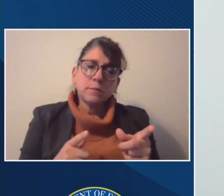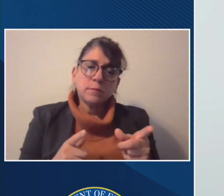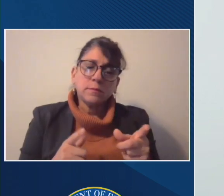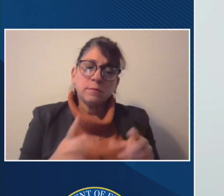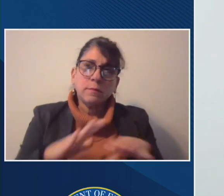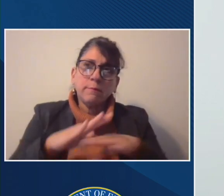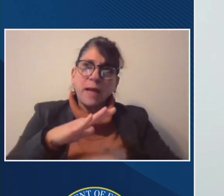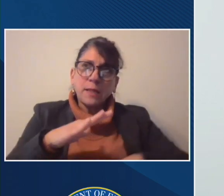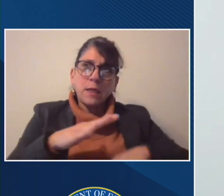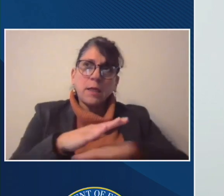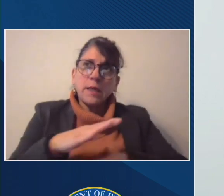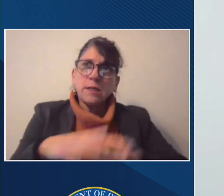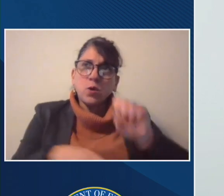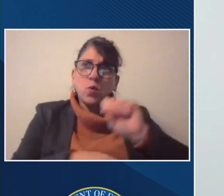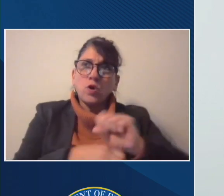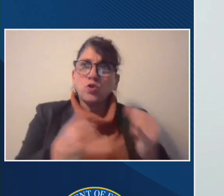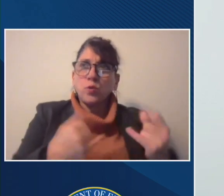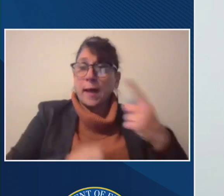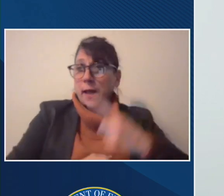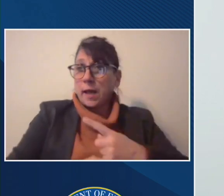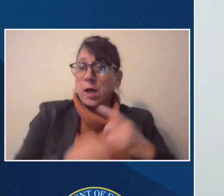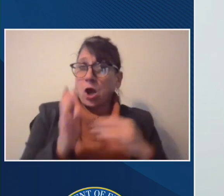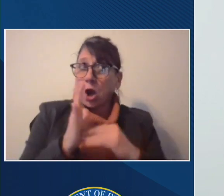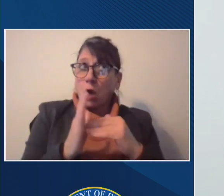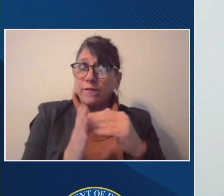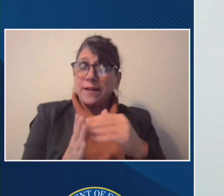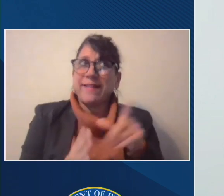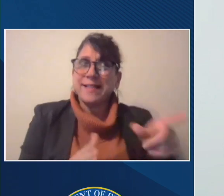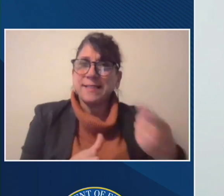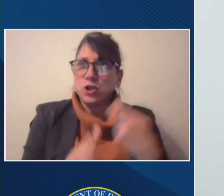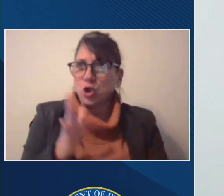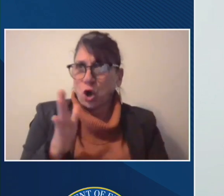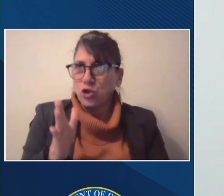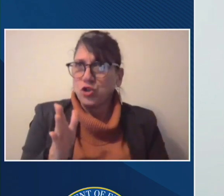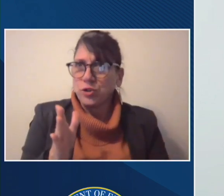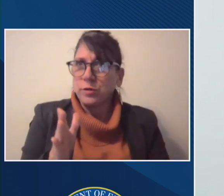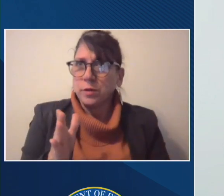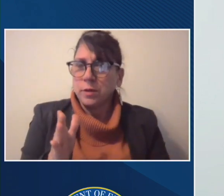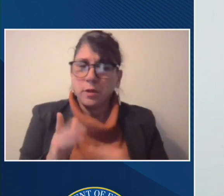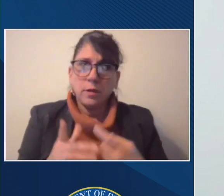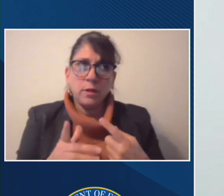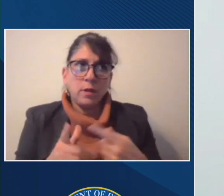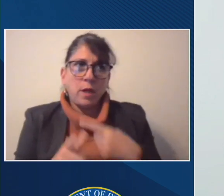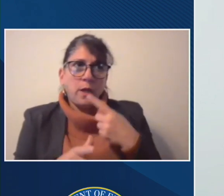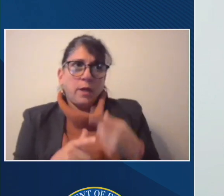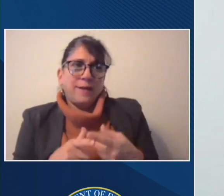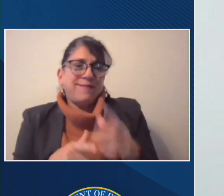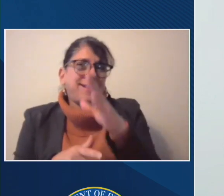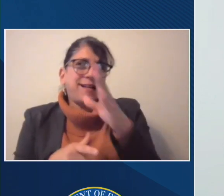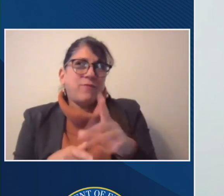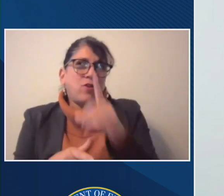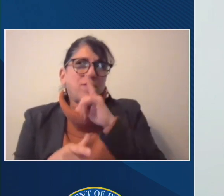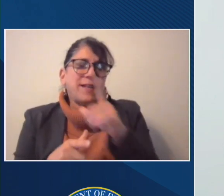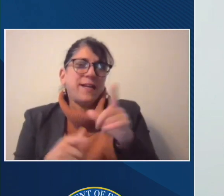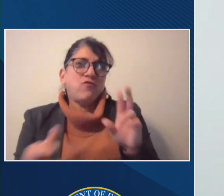works today, in many cases, that's just a charge and that it's never really reversed. It's always on the student's